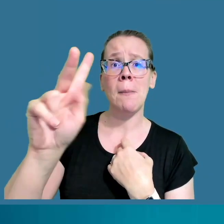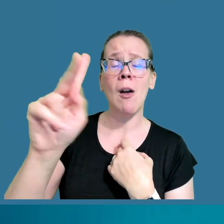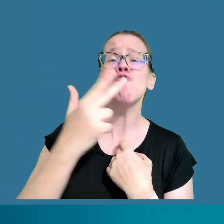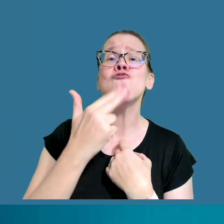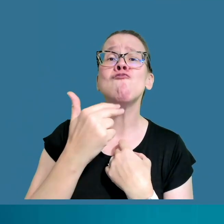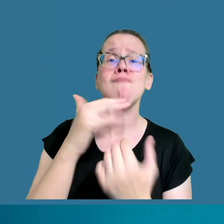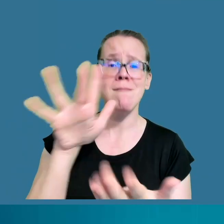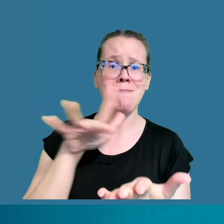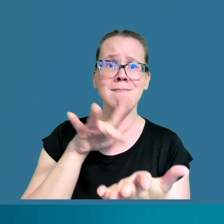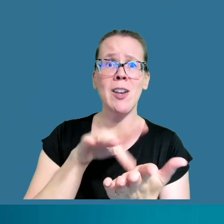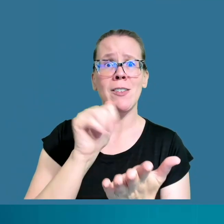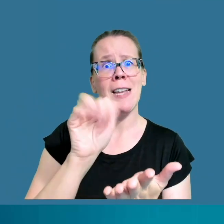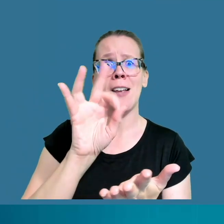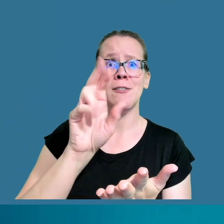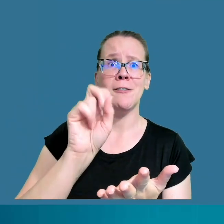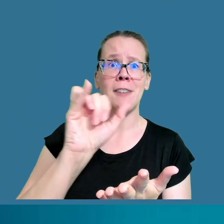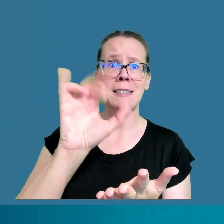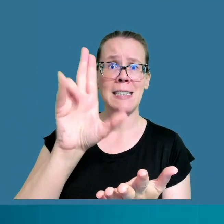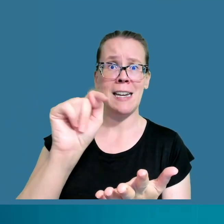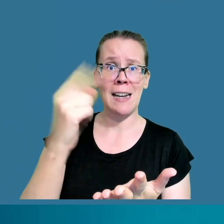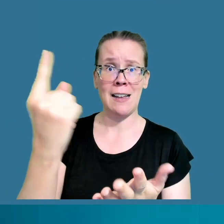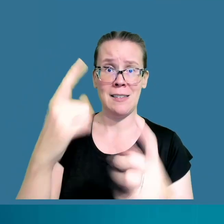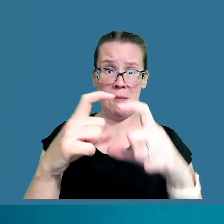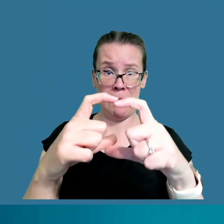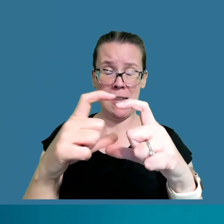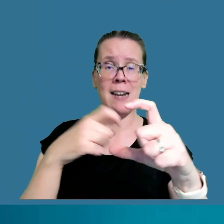there's an economy block which is just cute. You can create a really cute fussy